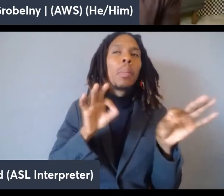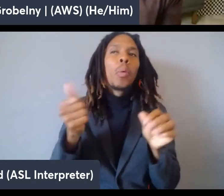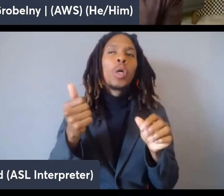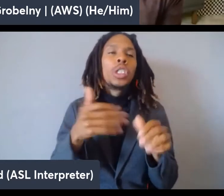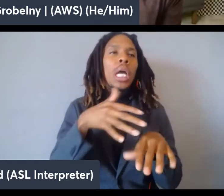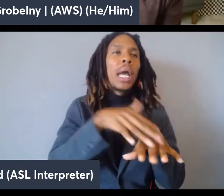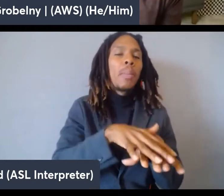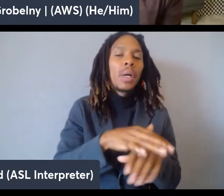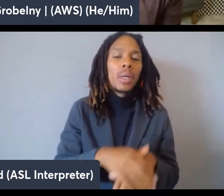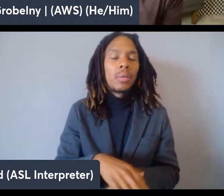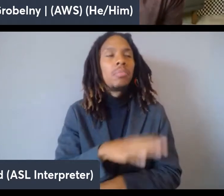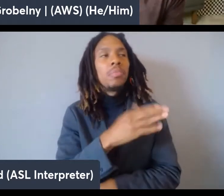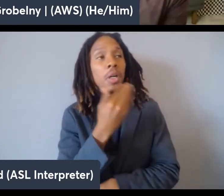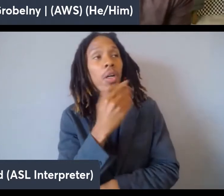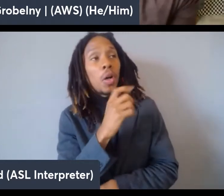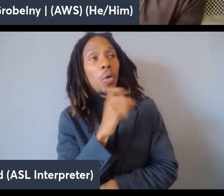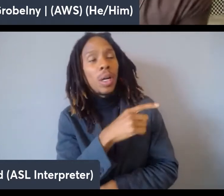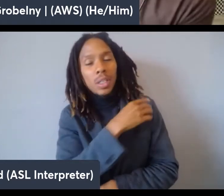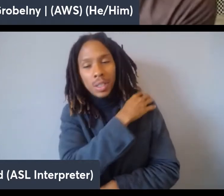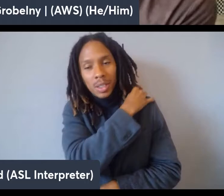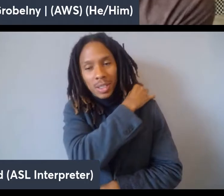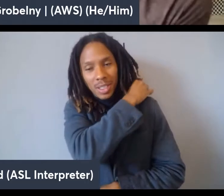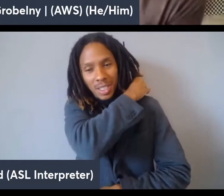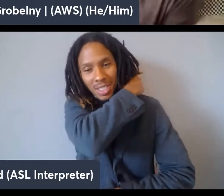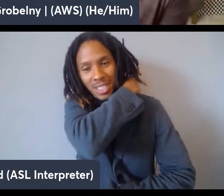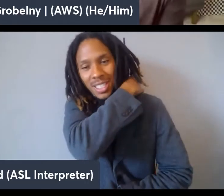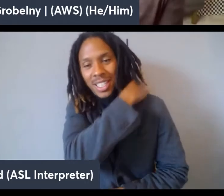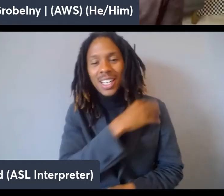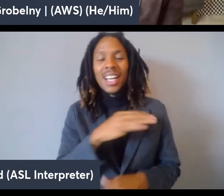That's a good question. That's actually what we recently launched.